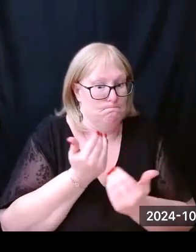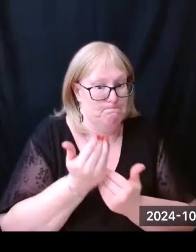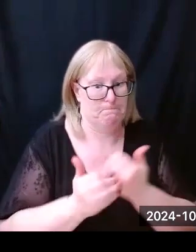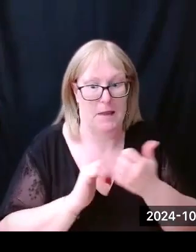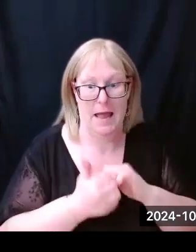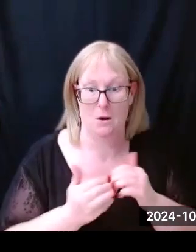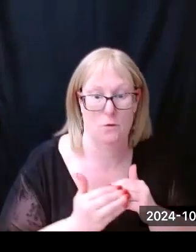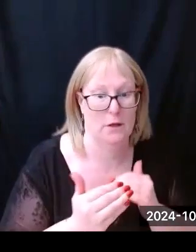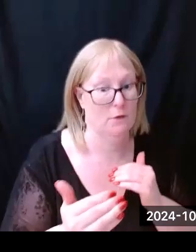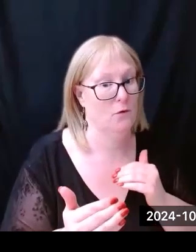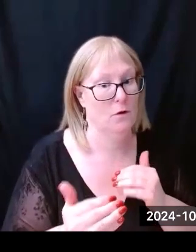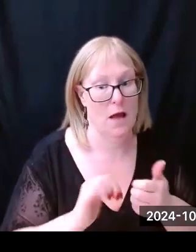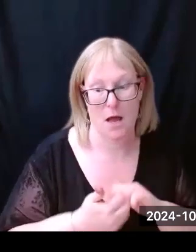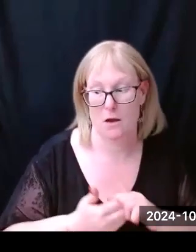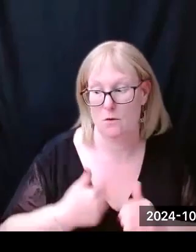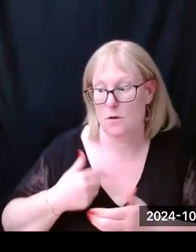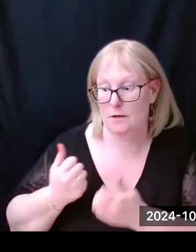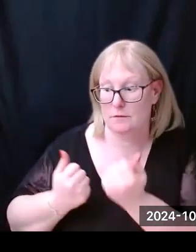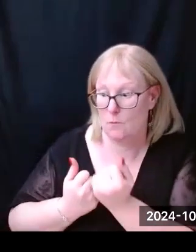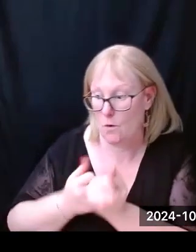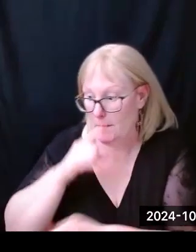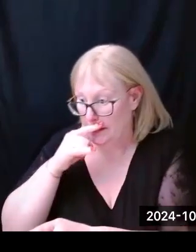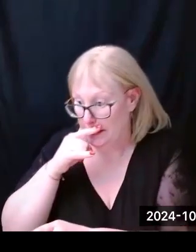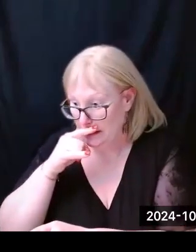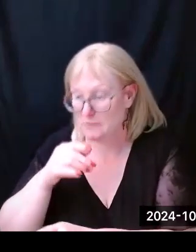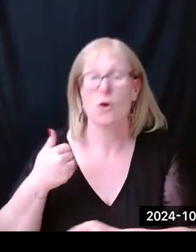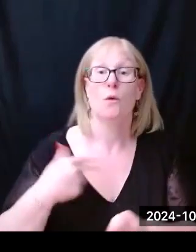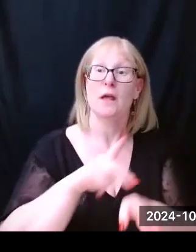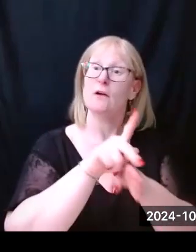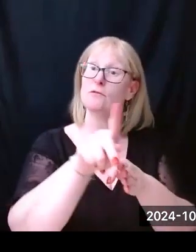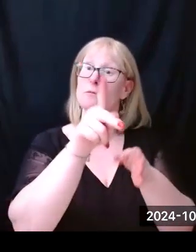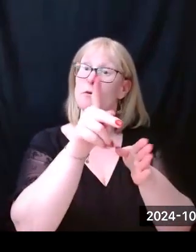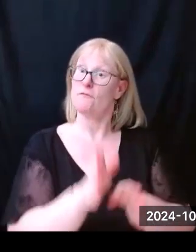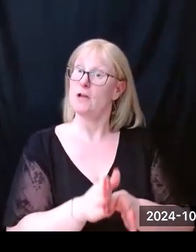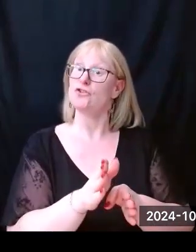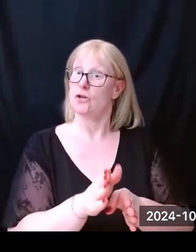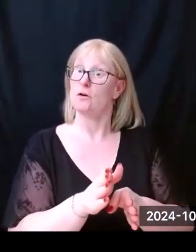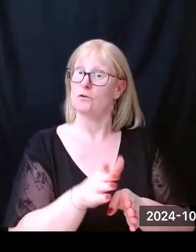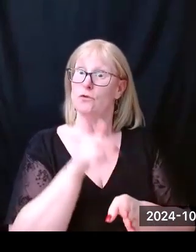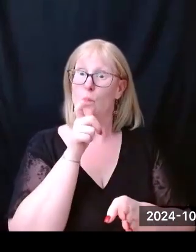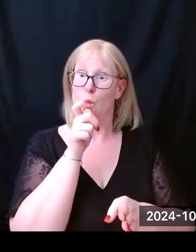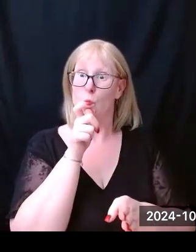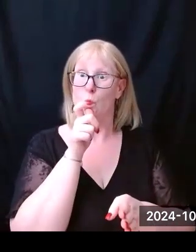support my kids, it's okay we have professionals who exist to help support you through that no stigma.